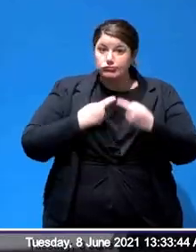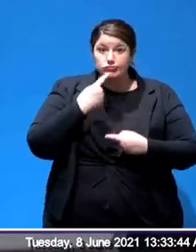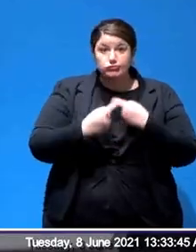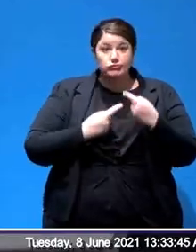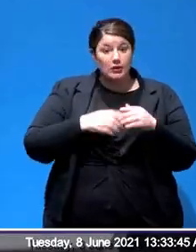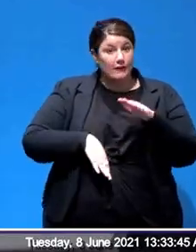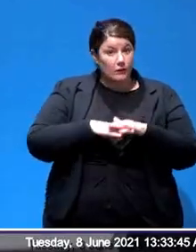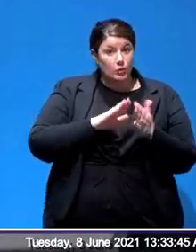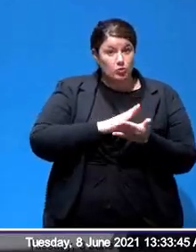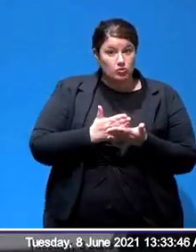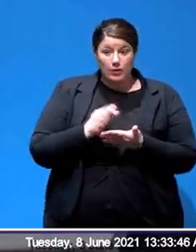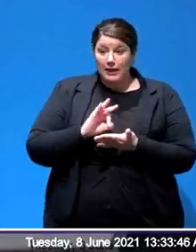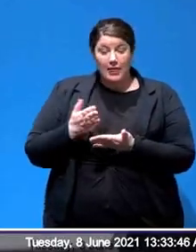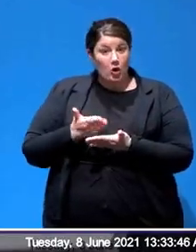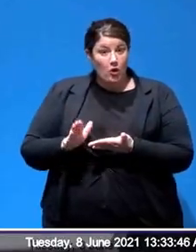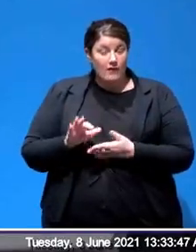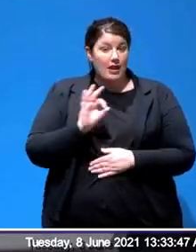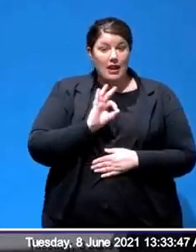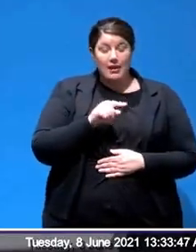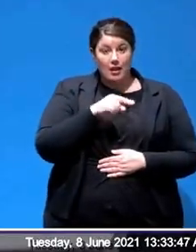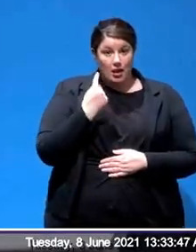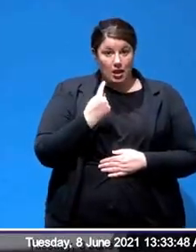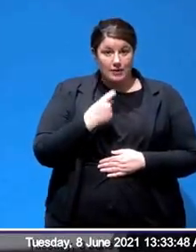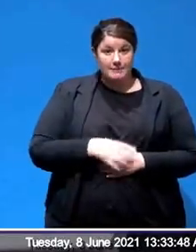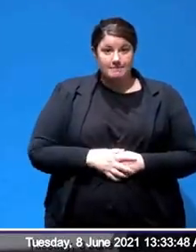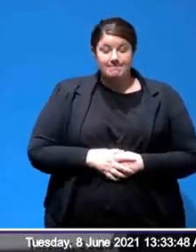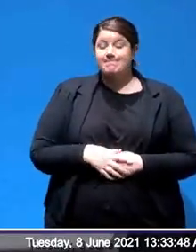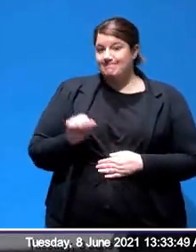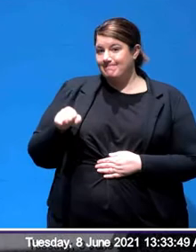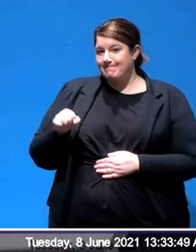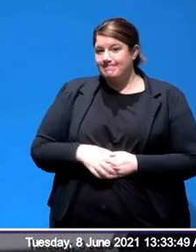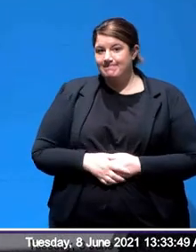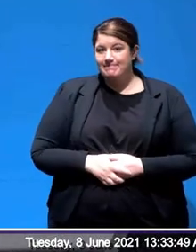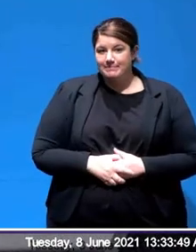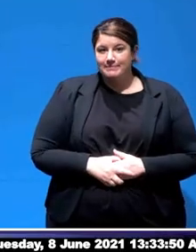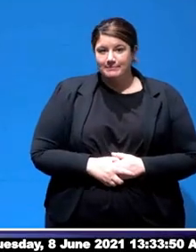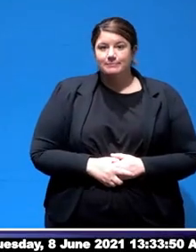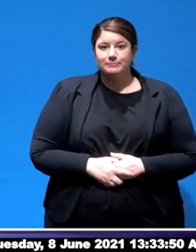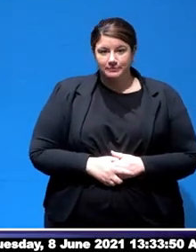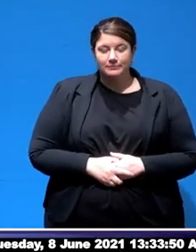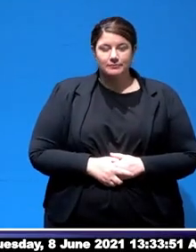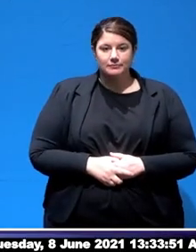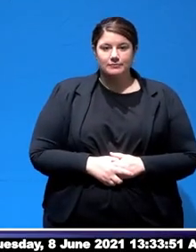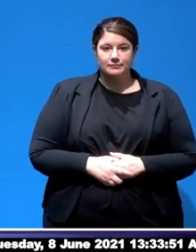shall be the truth, the whole truth and nothing but the truth? Yes. Thank you. Thank you, Mr Cunningham.